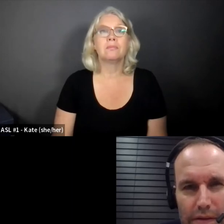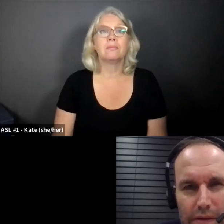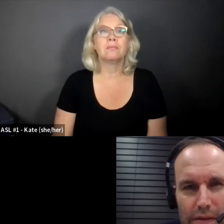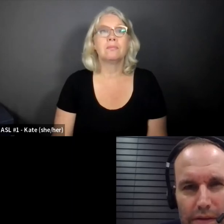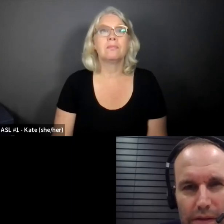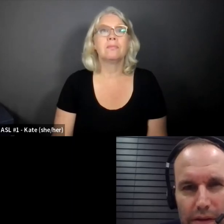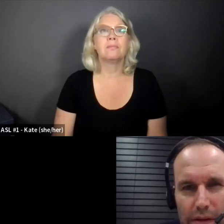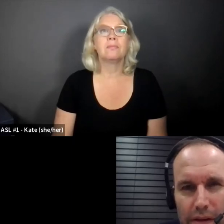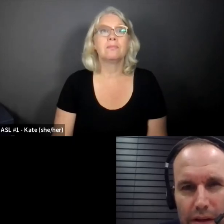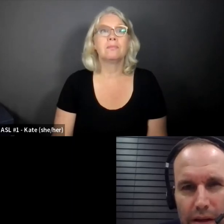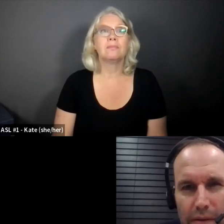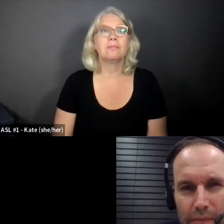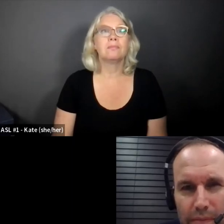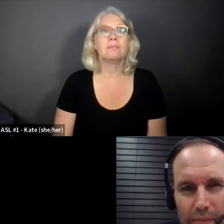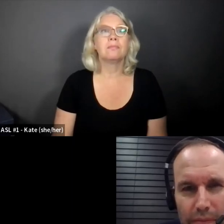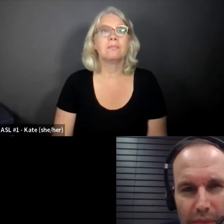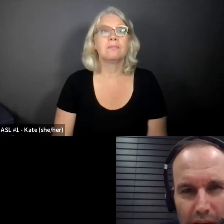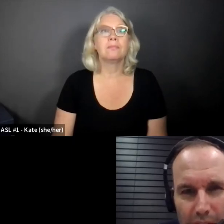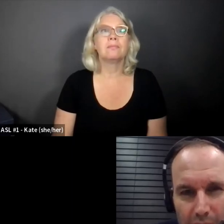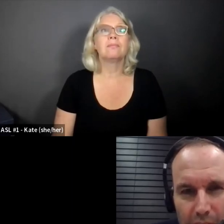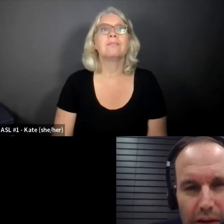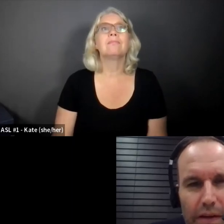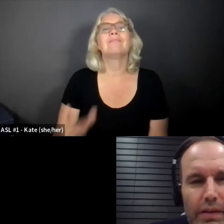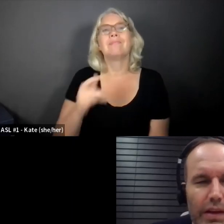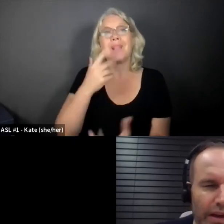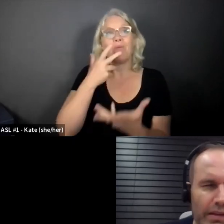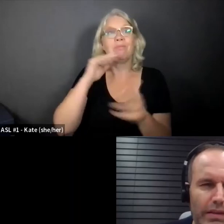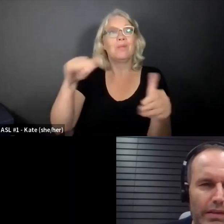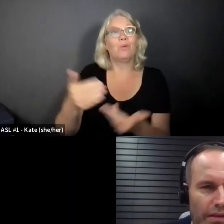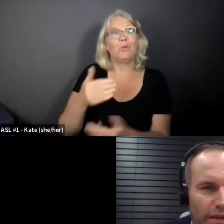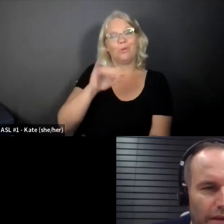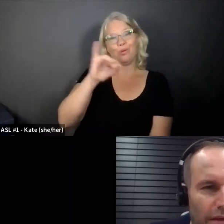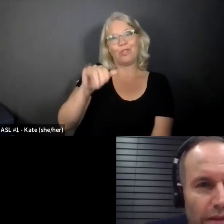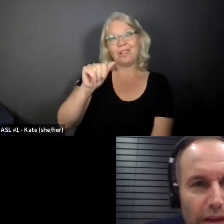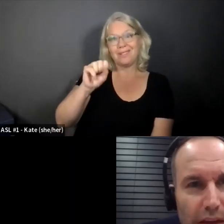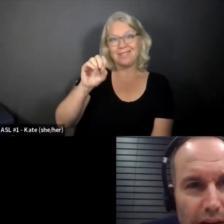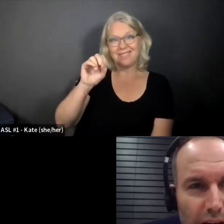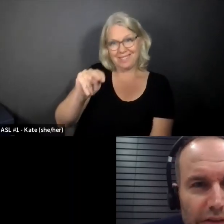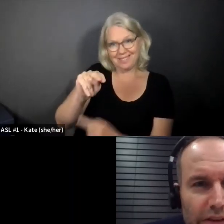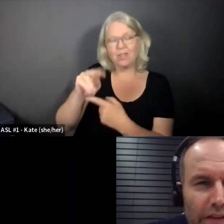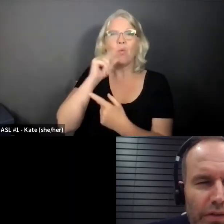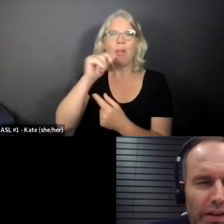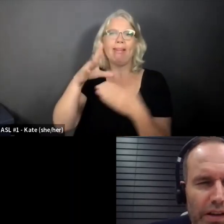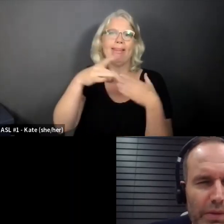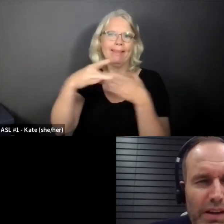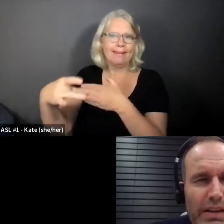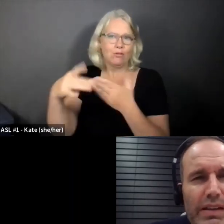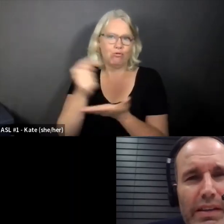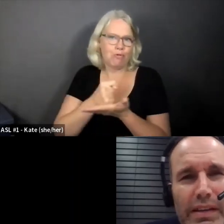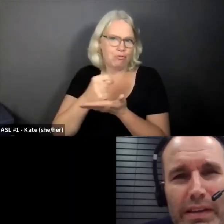Jason Mitschele : THANK YOU, DOUGLAS. CAN EVERYONE HEAR ME?